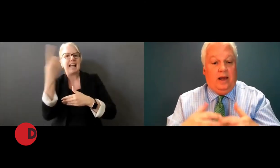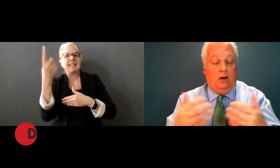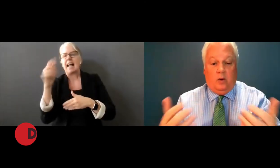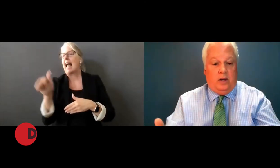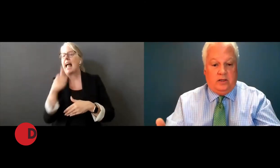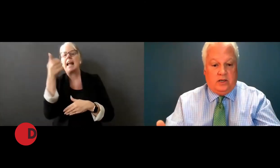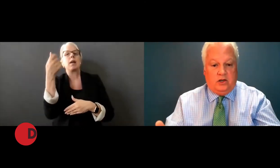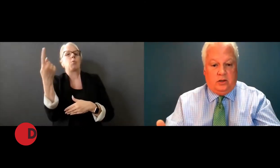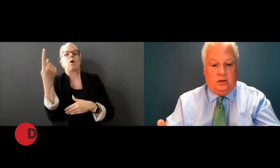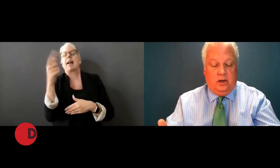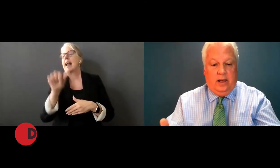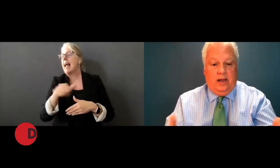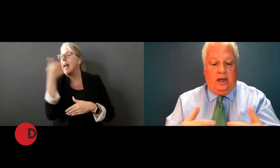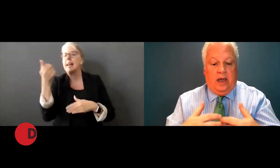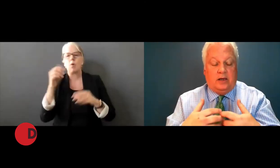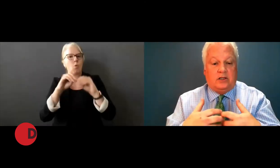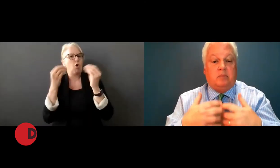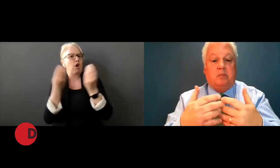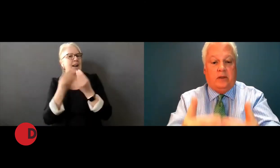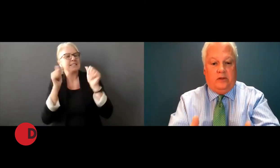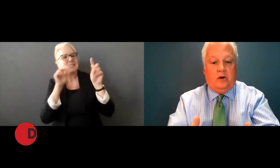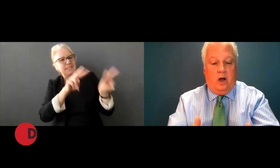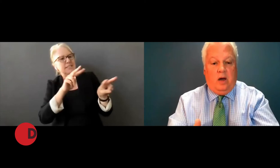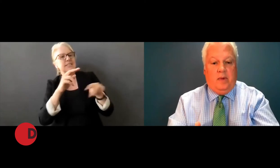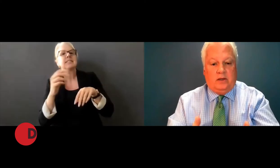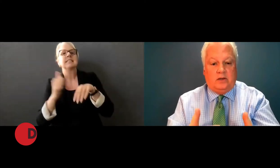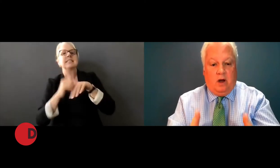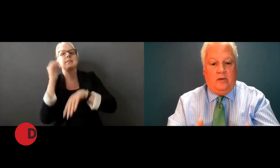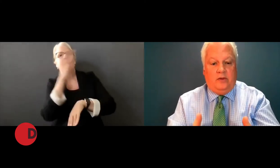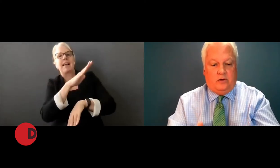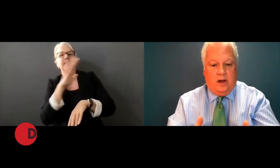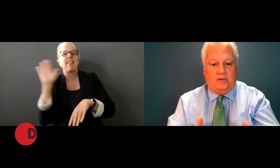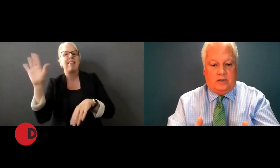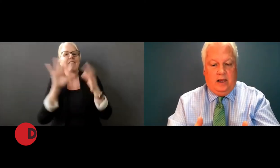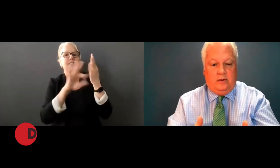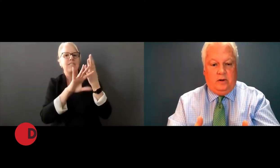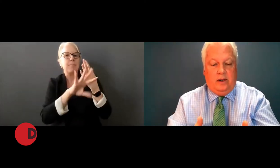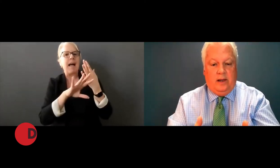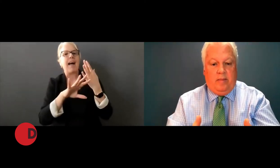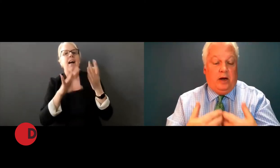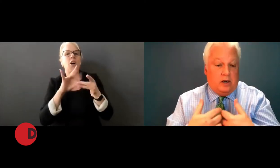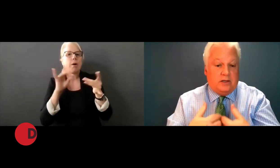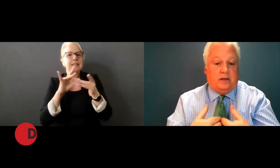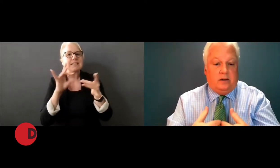and any organization can look at and submit their feedback and comments